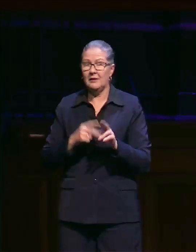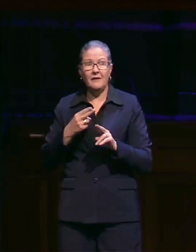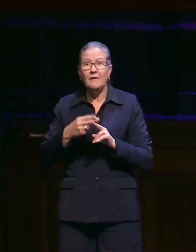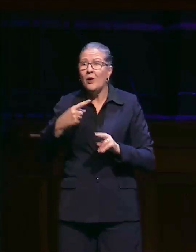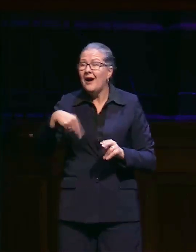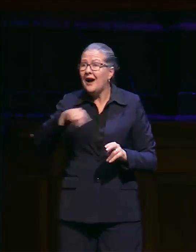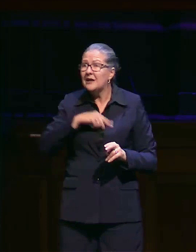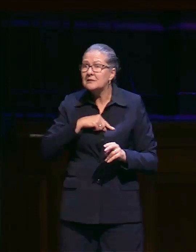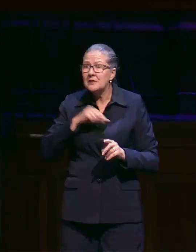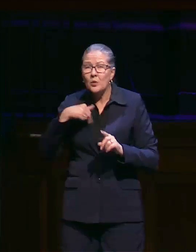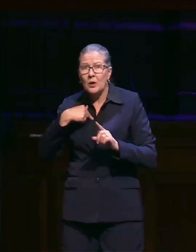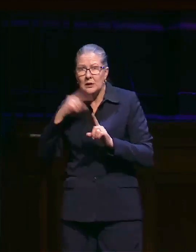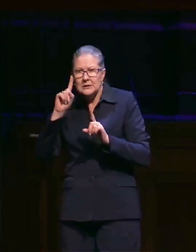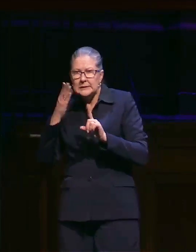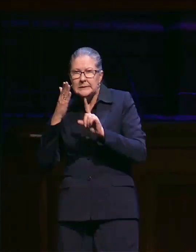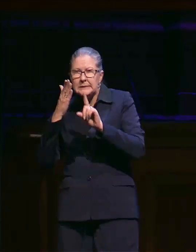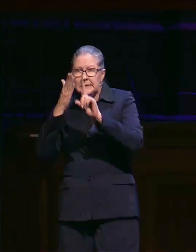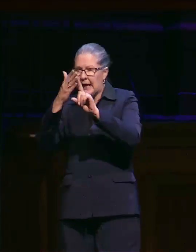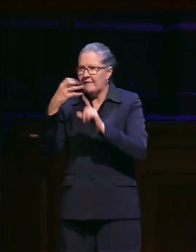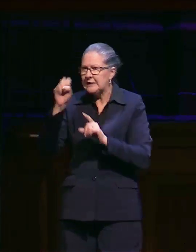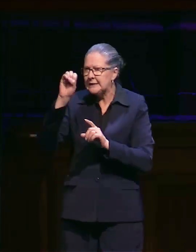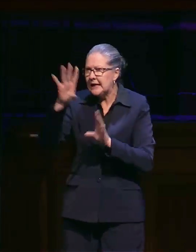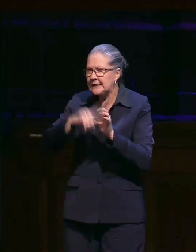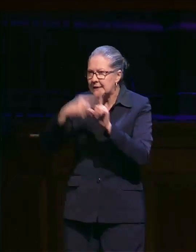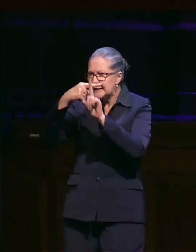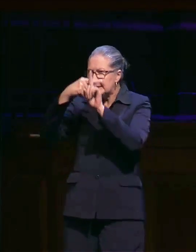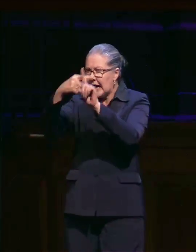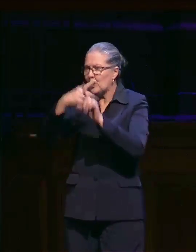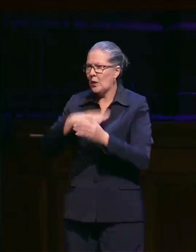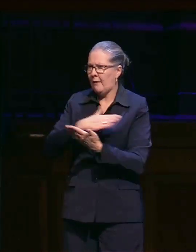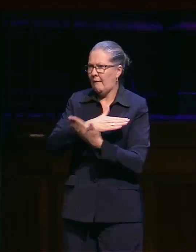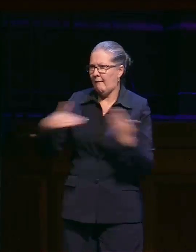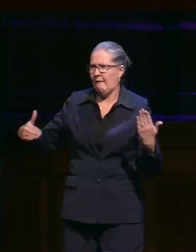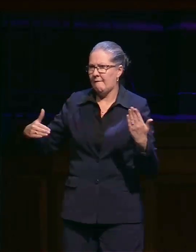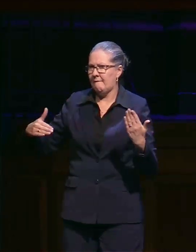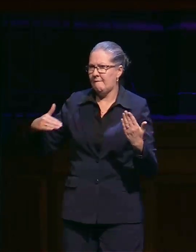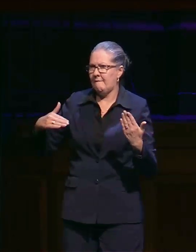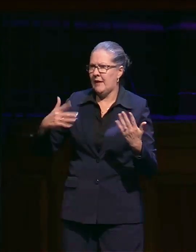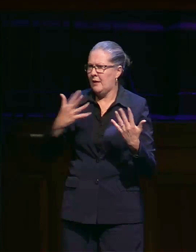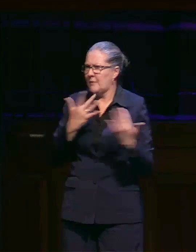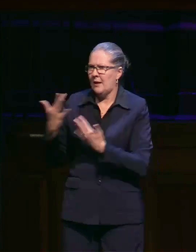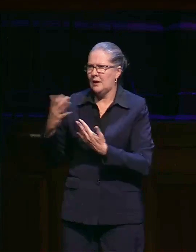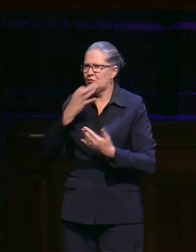For us, that has meant setting ambitious 10-year targets to halve child poverty